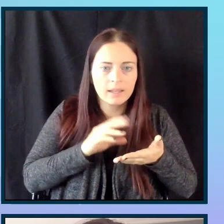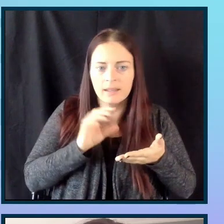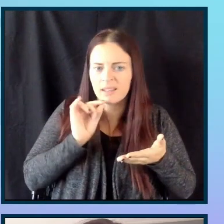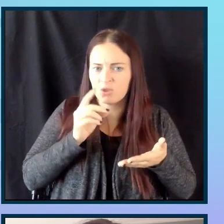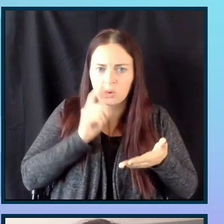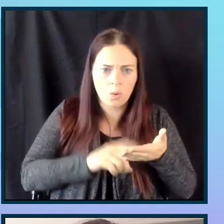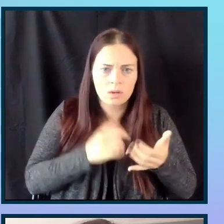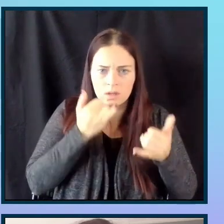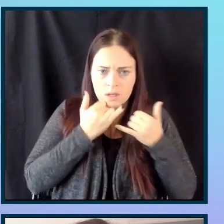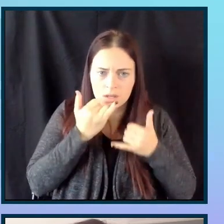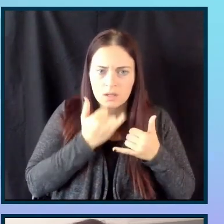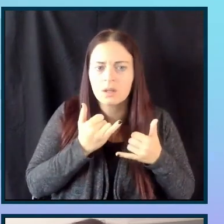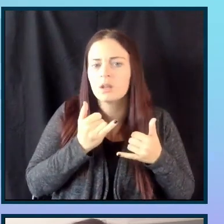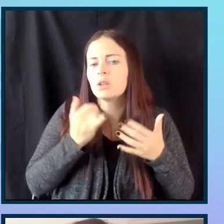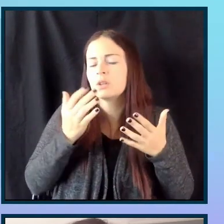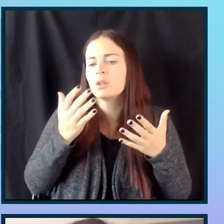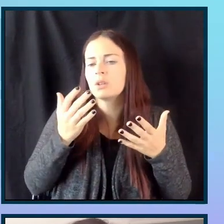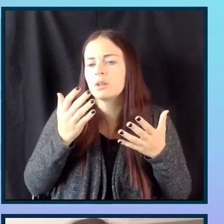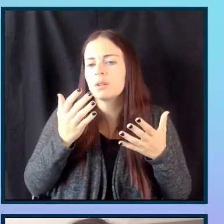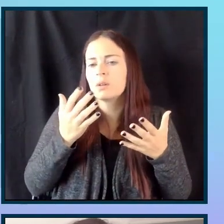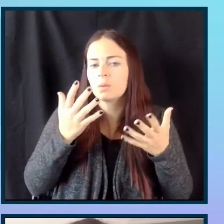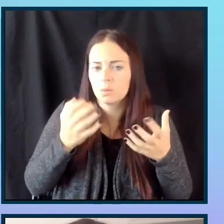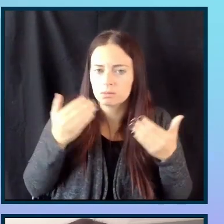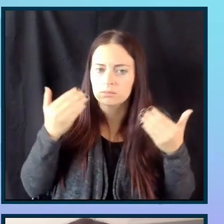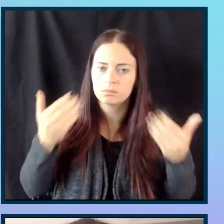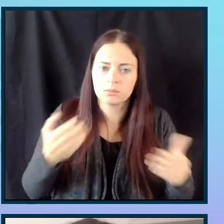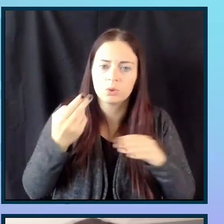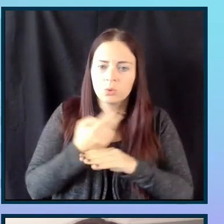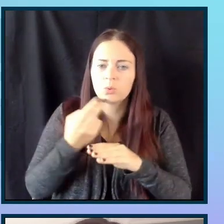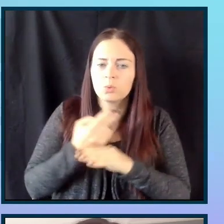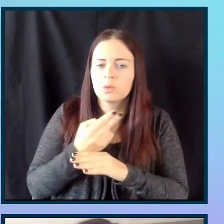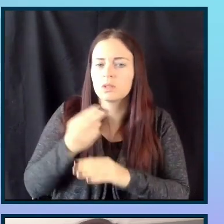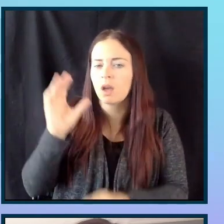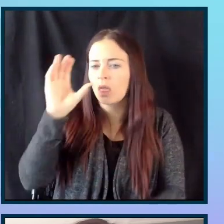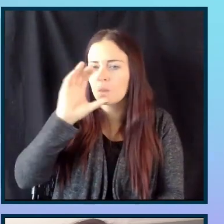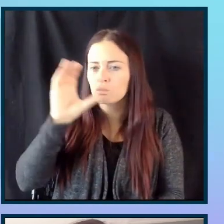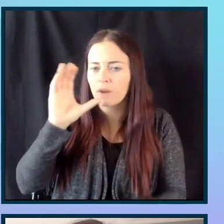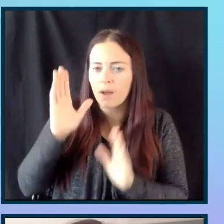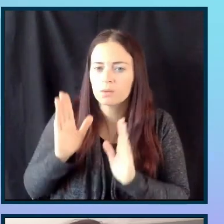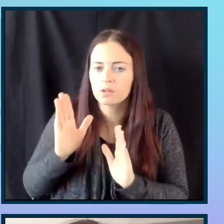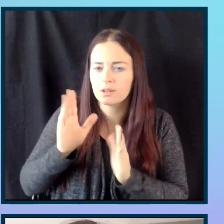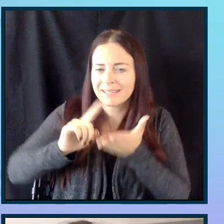We'll want to use the browsers inspects tool to figure out the size.